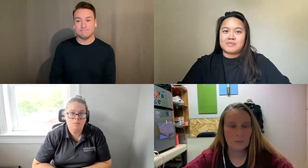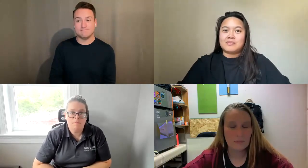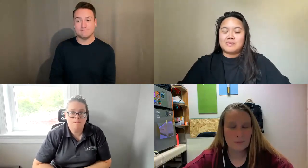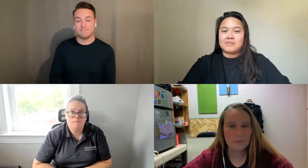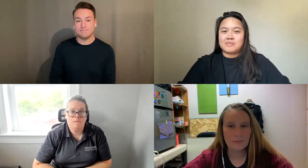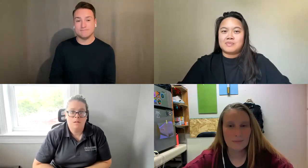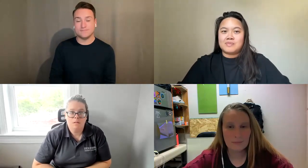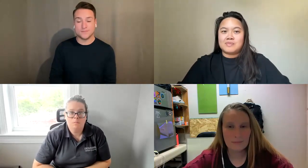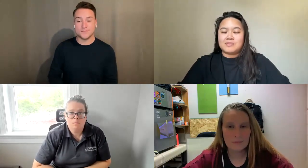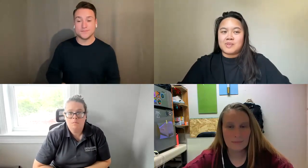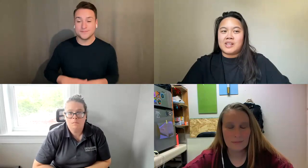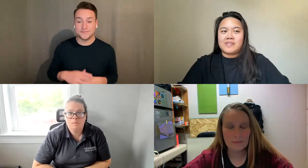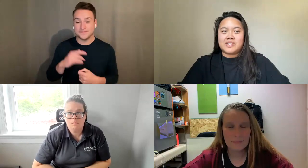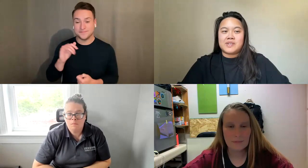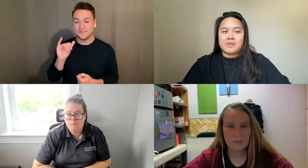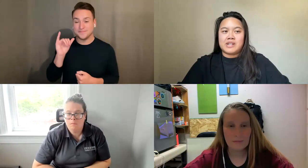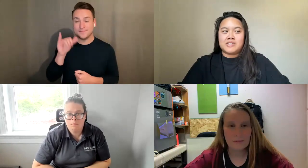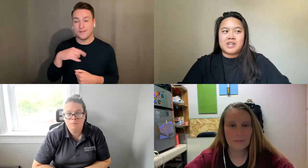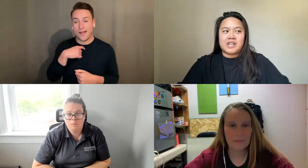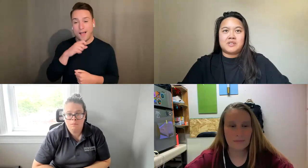I love that so much.